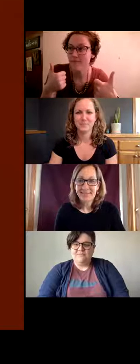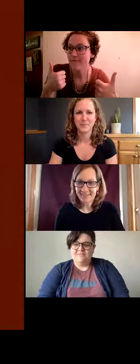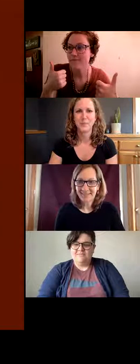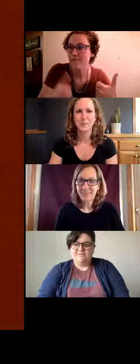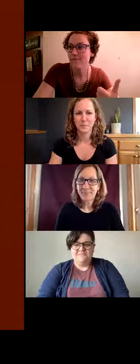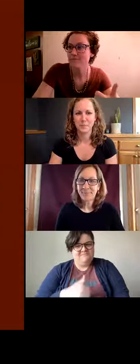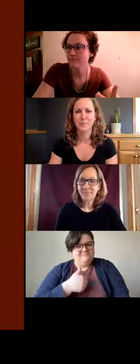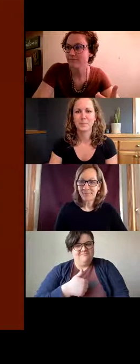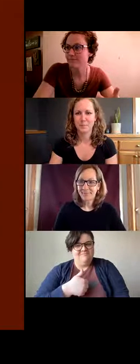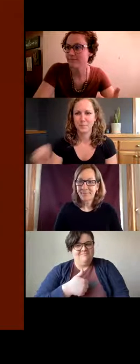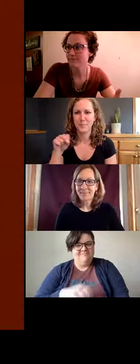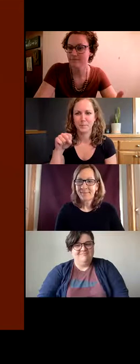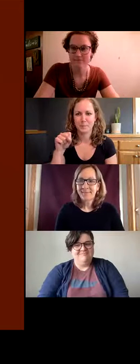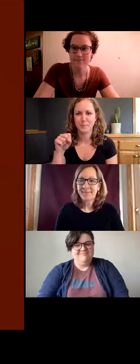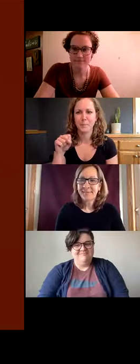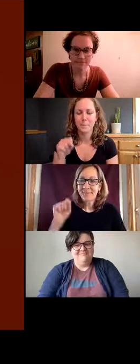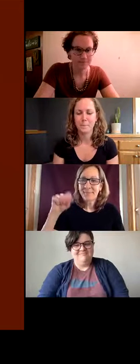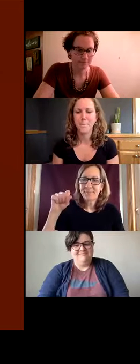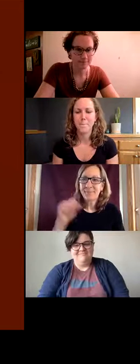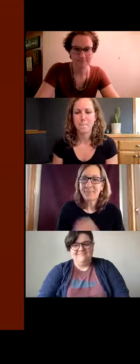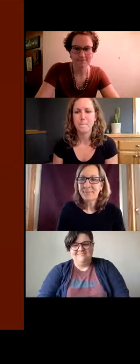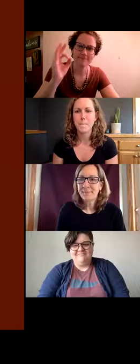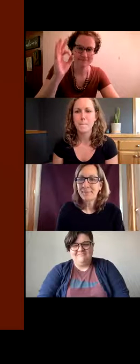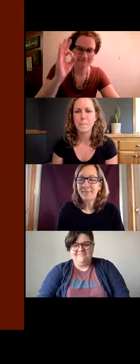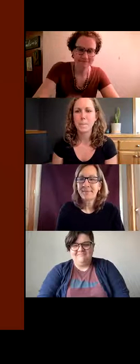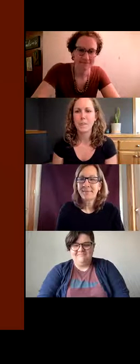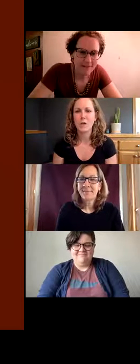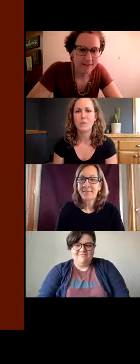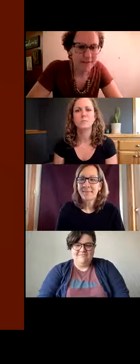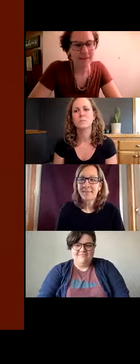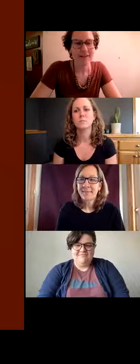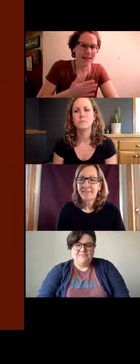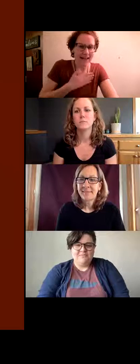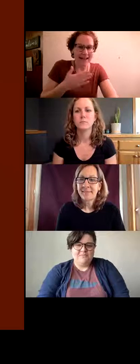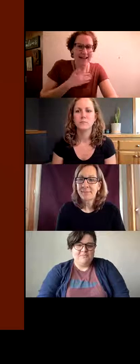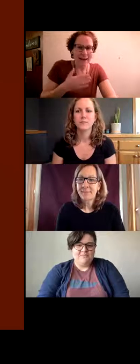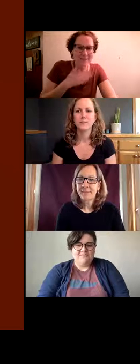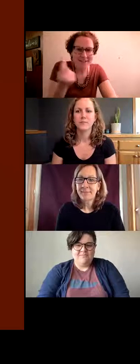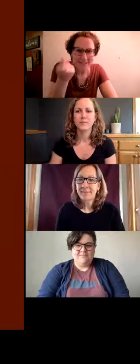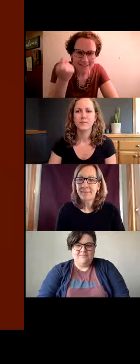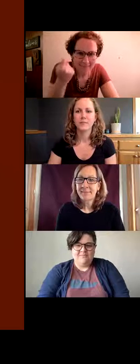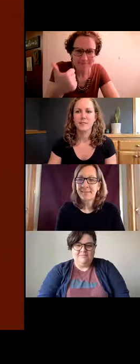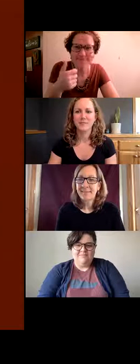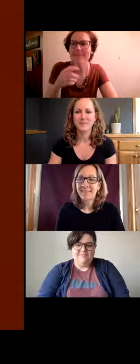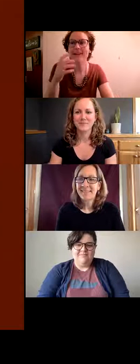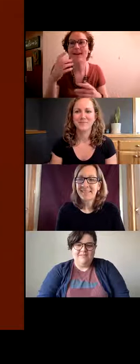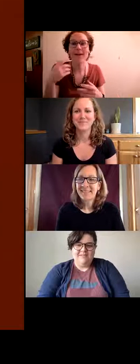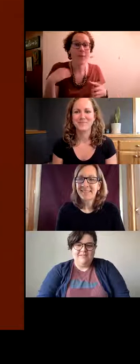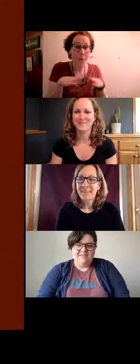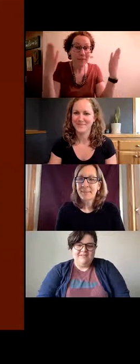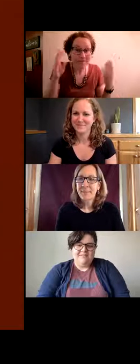Chelsea: Okay, can everyone see my screen? This is Chelsea speaking. Others: Yes we can.